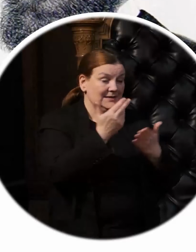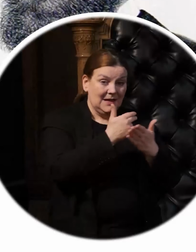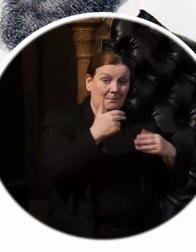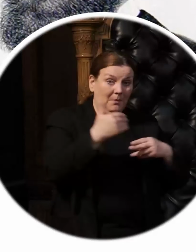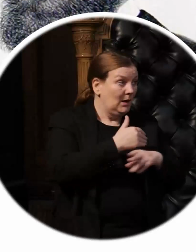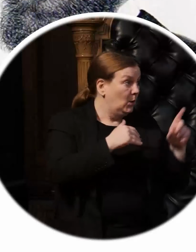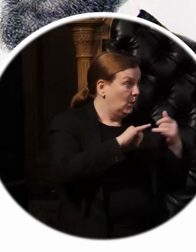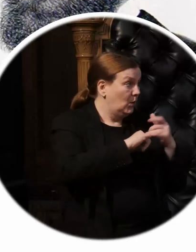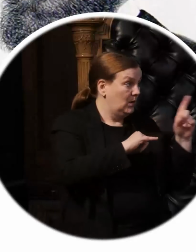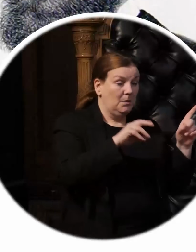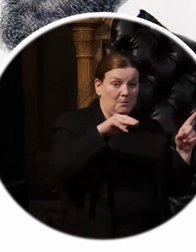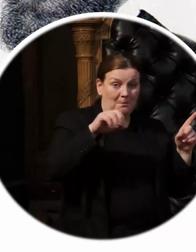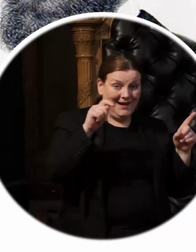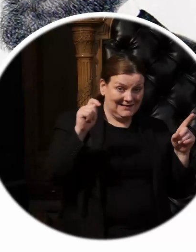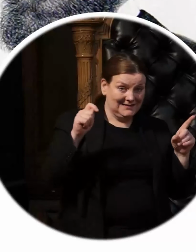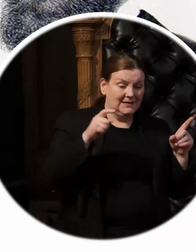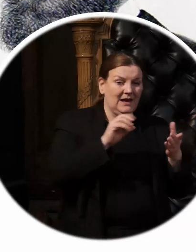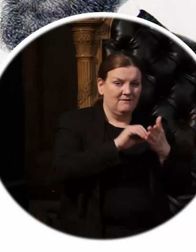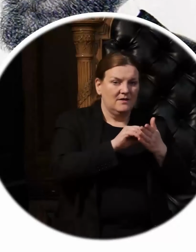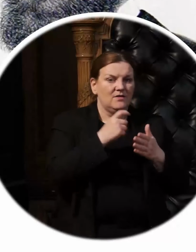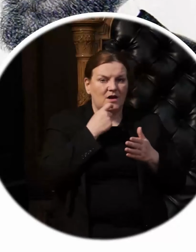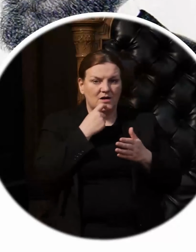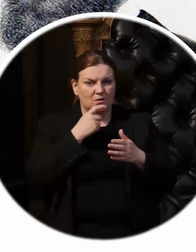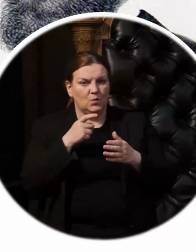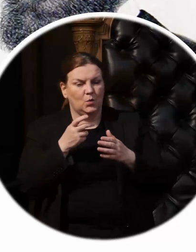And I should have said, sorry, Mallet also provided the iron work for Houston Station.